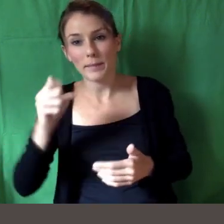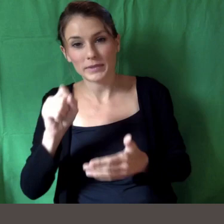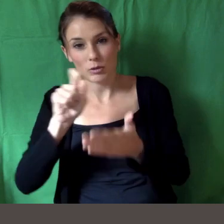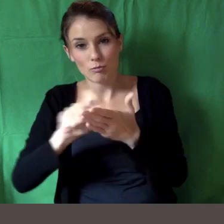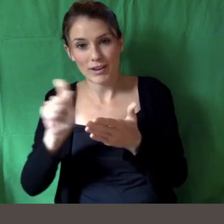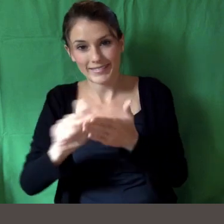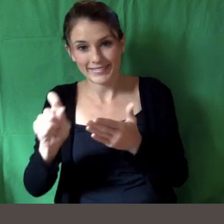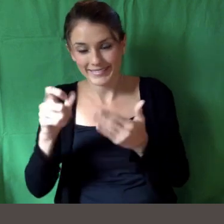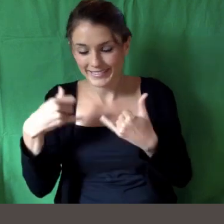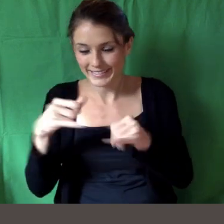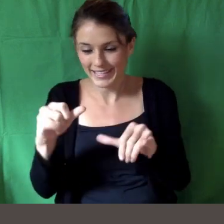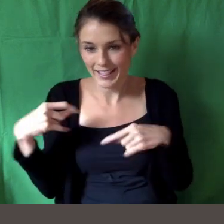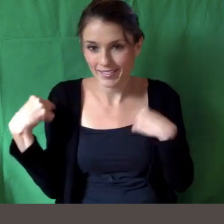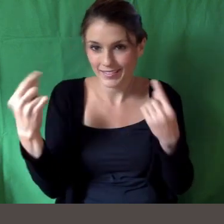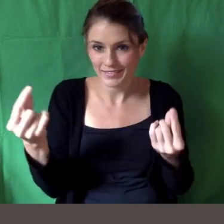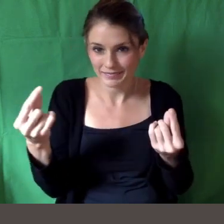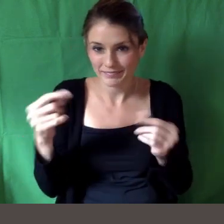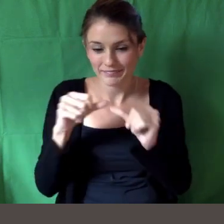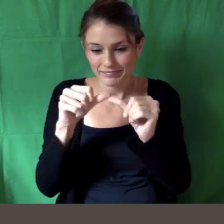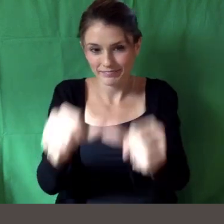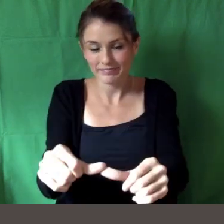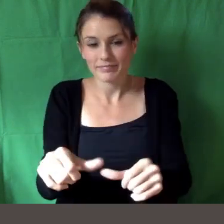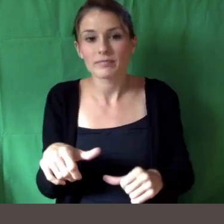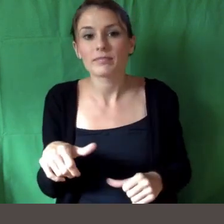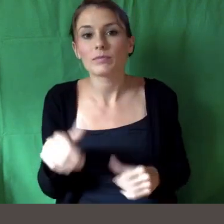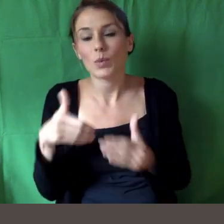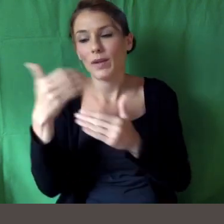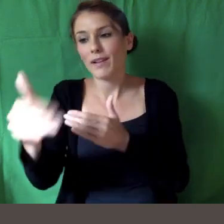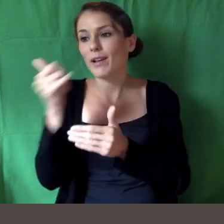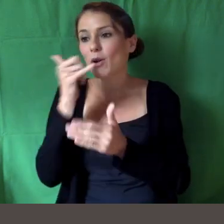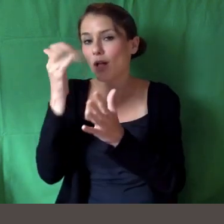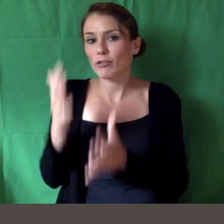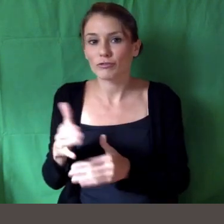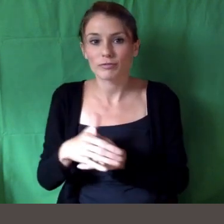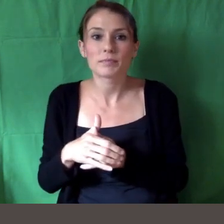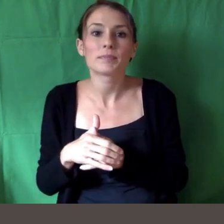So thank you for the question, let's go to the next caller.